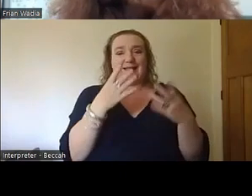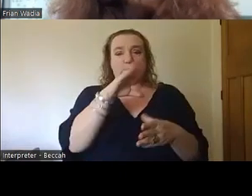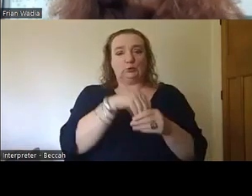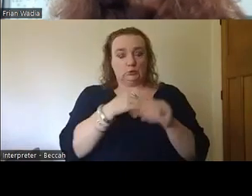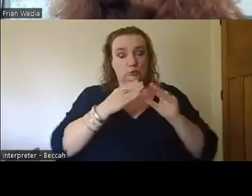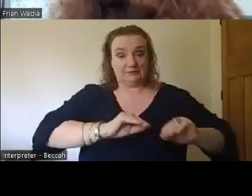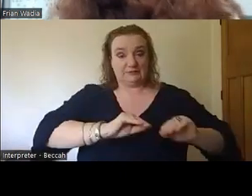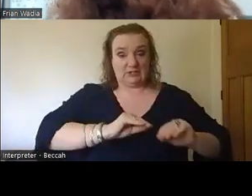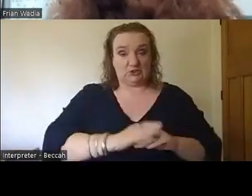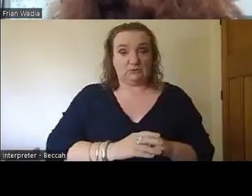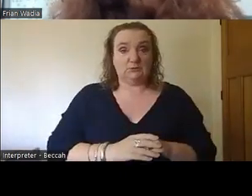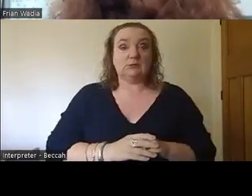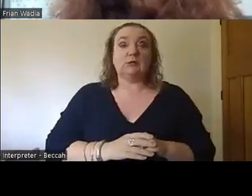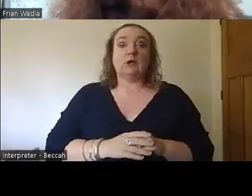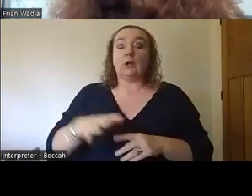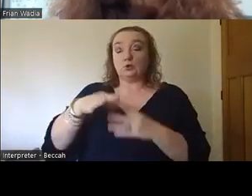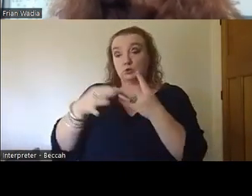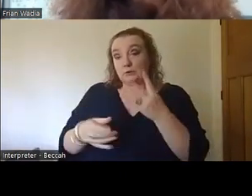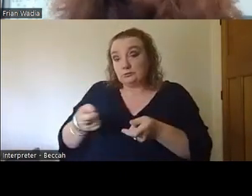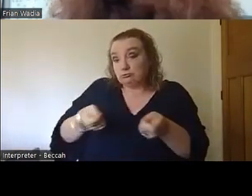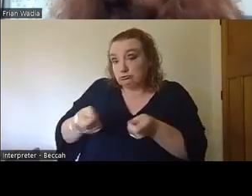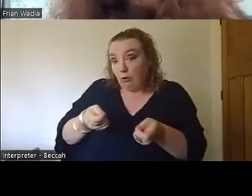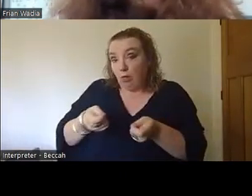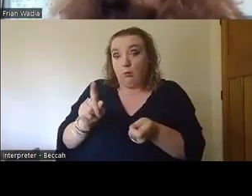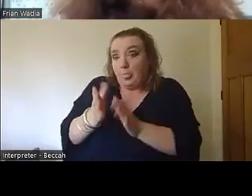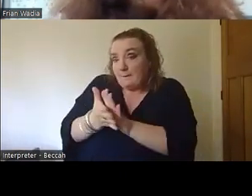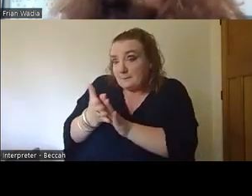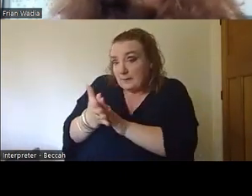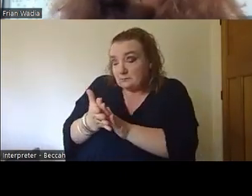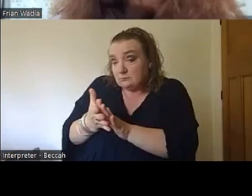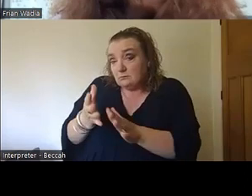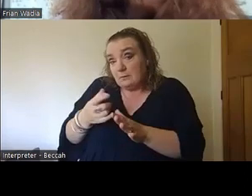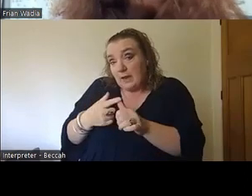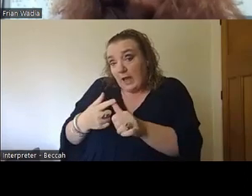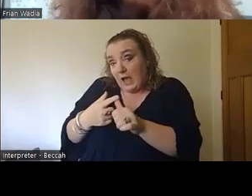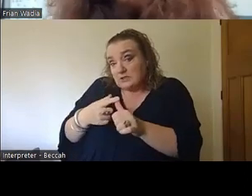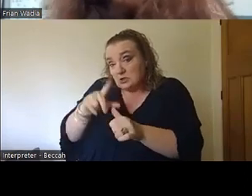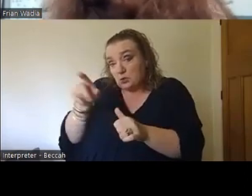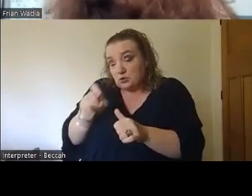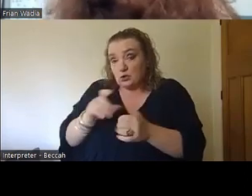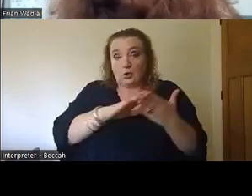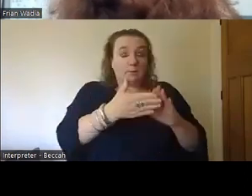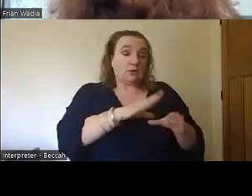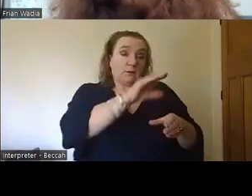Choice and control, again, what does it mean? Some questions for you to answer. Community participation, ordinary life outcomes.